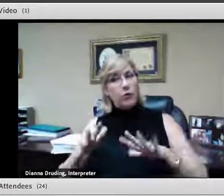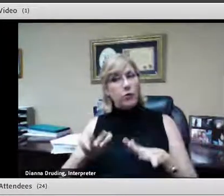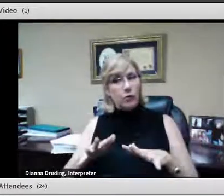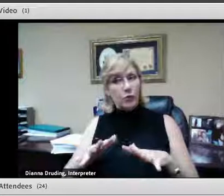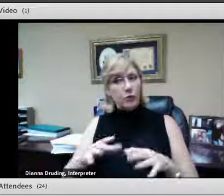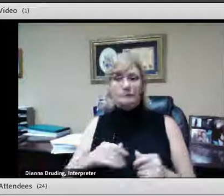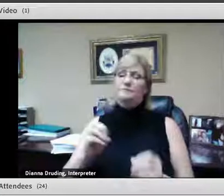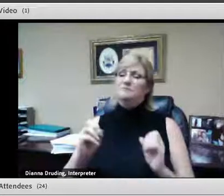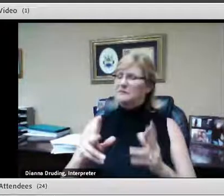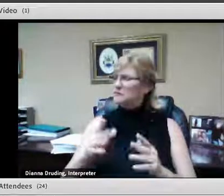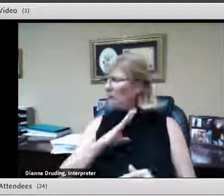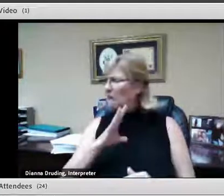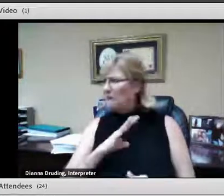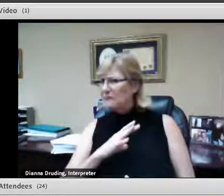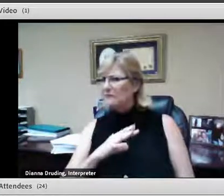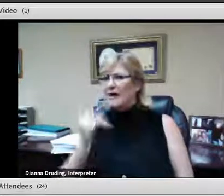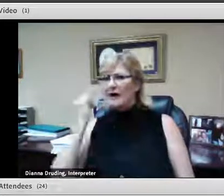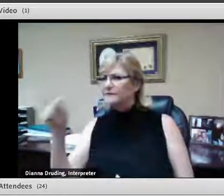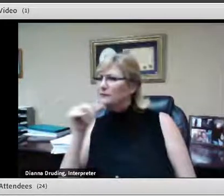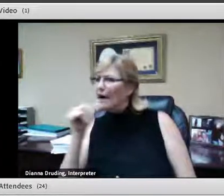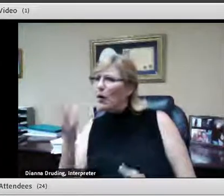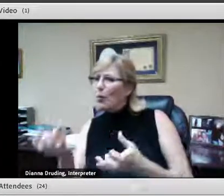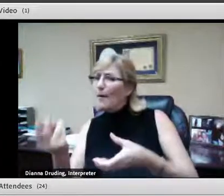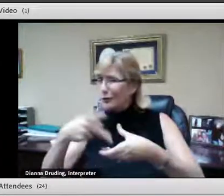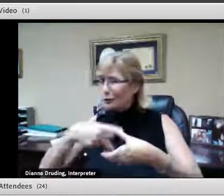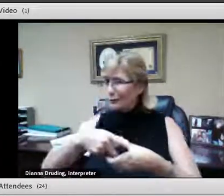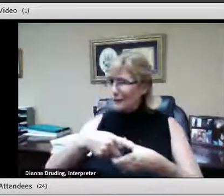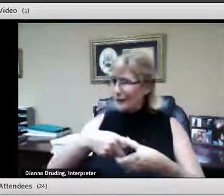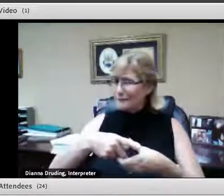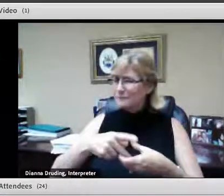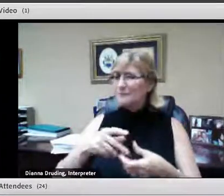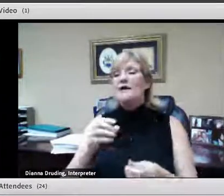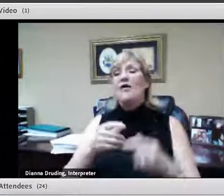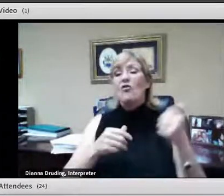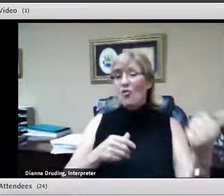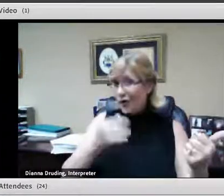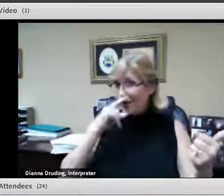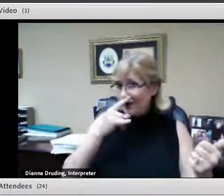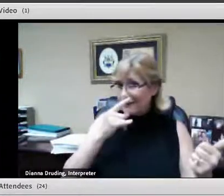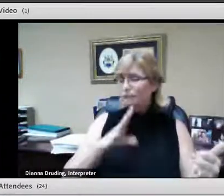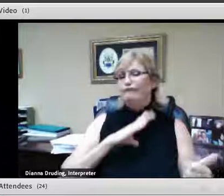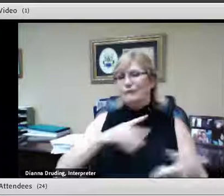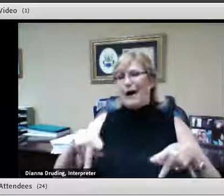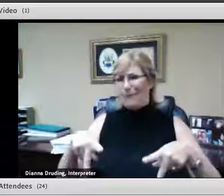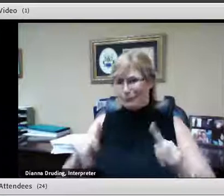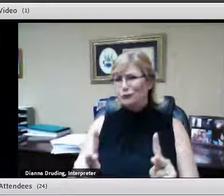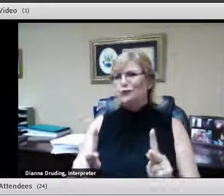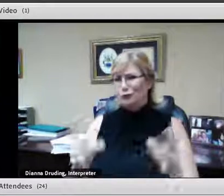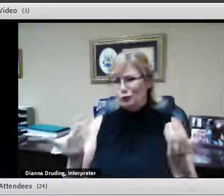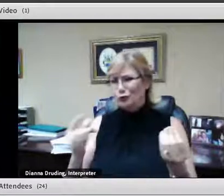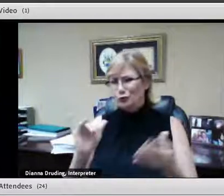a part of that competition, and that allows the kids who want to the opportunity to do so. I also like to award superlatives